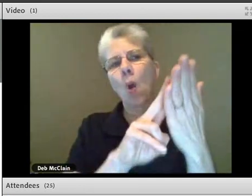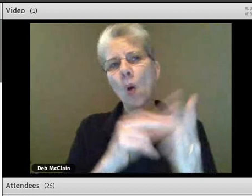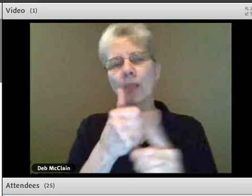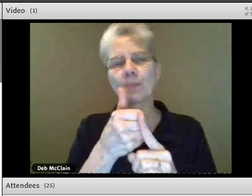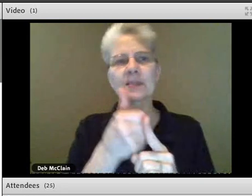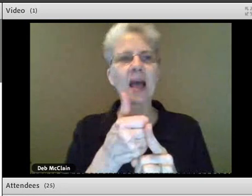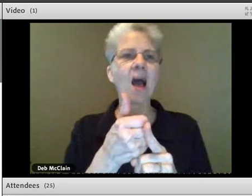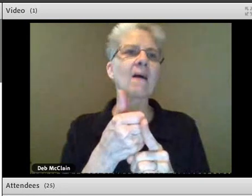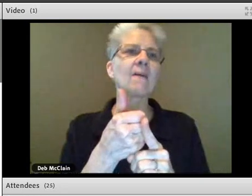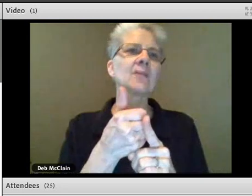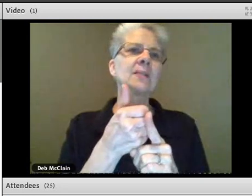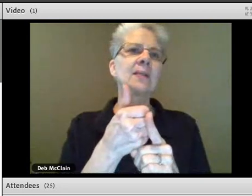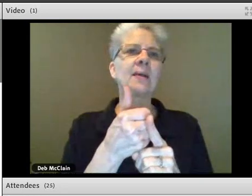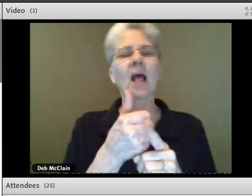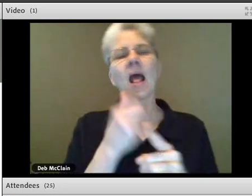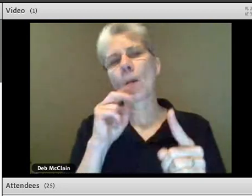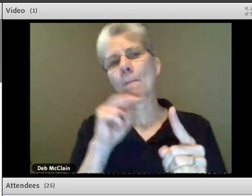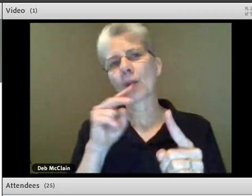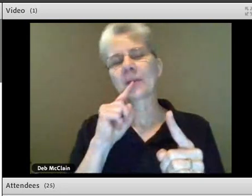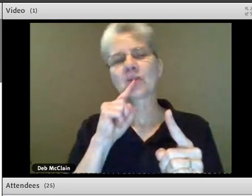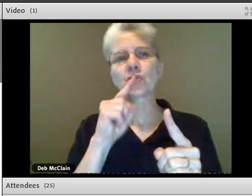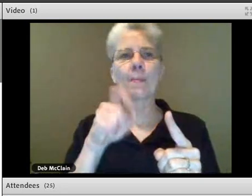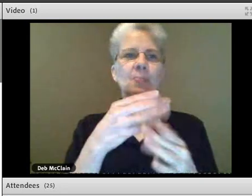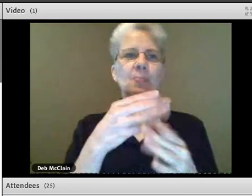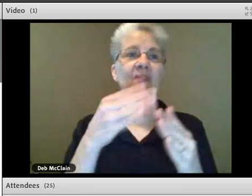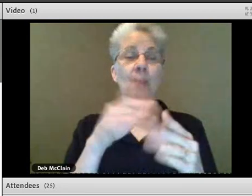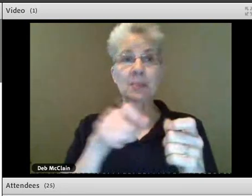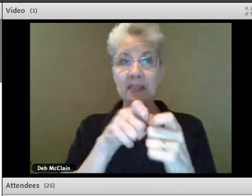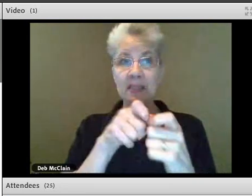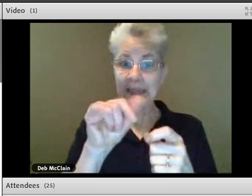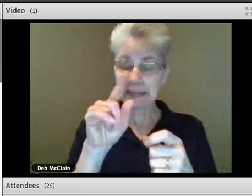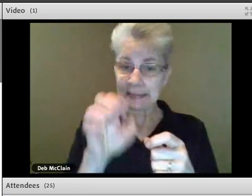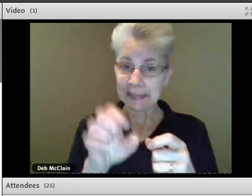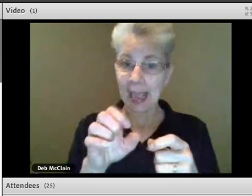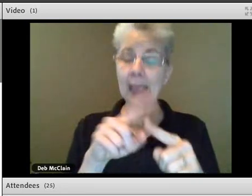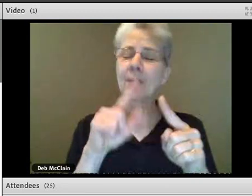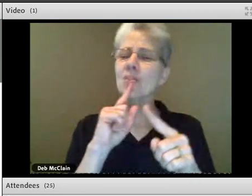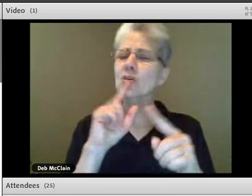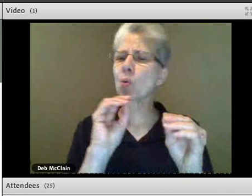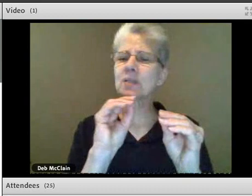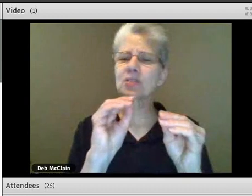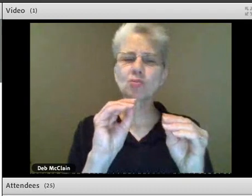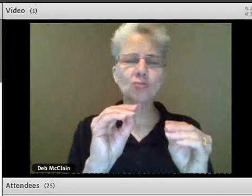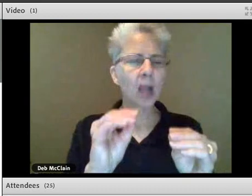They're usually monitored to be completed by a specific date, but there's no instructor-led. There's no one sitting behind them saying,